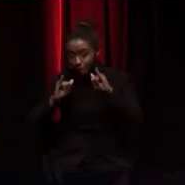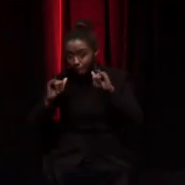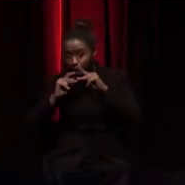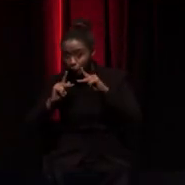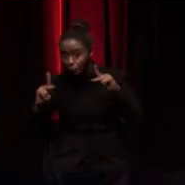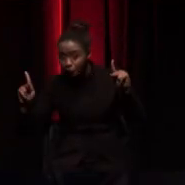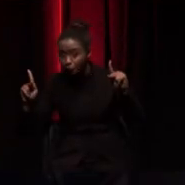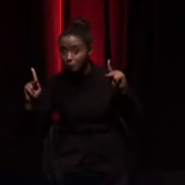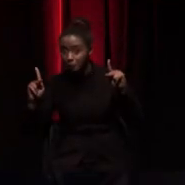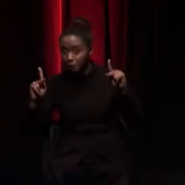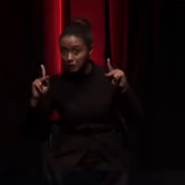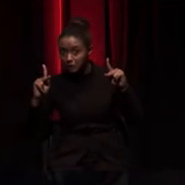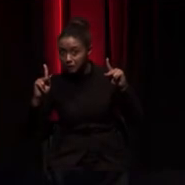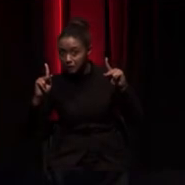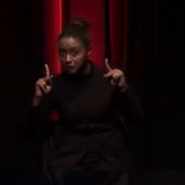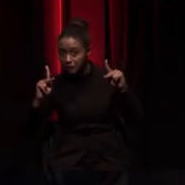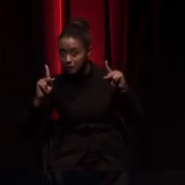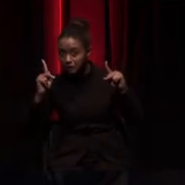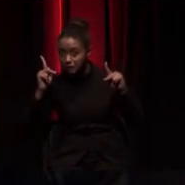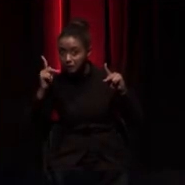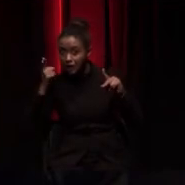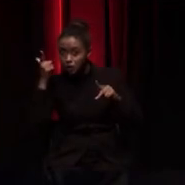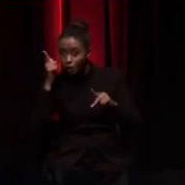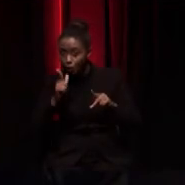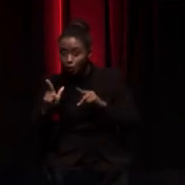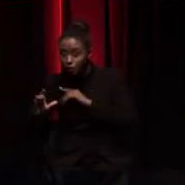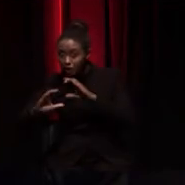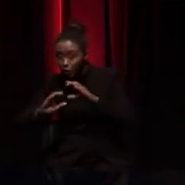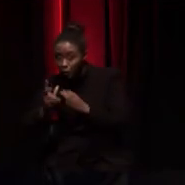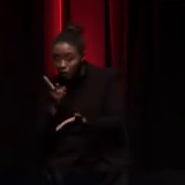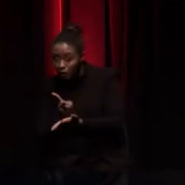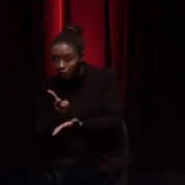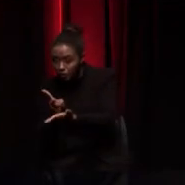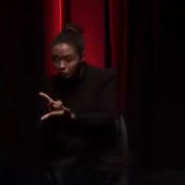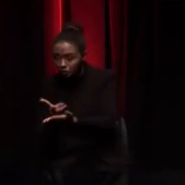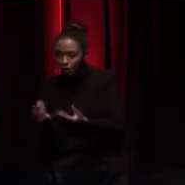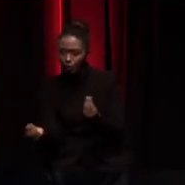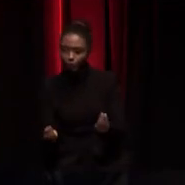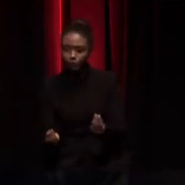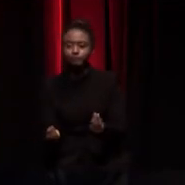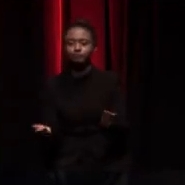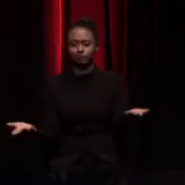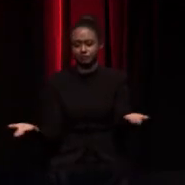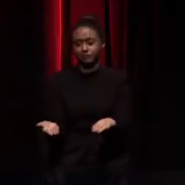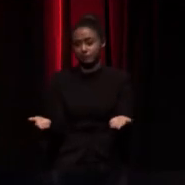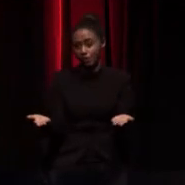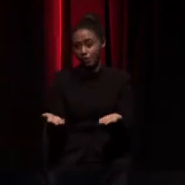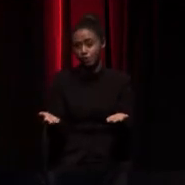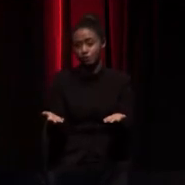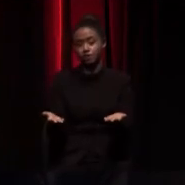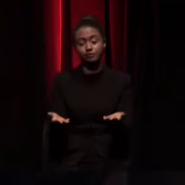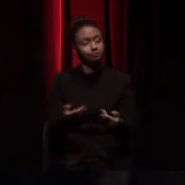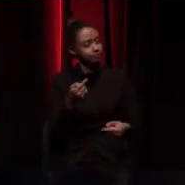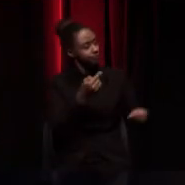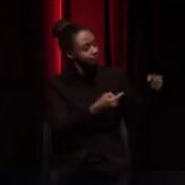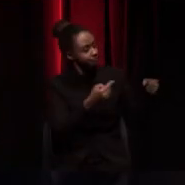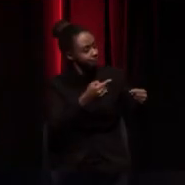to support a press organ? We will have three panelists.